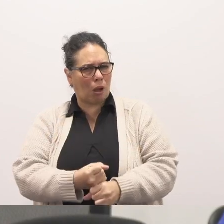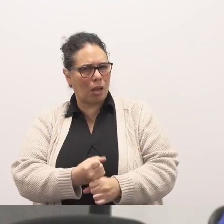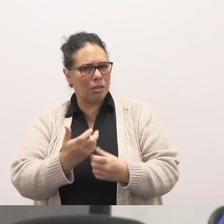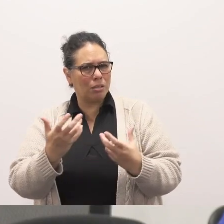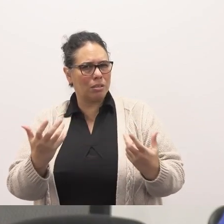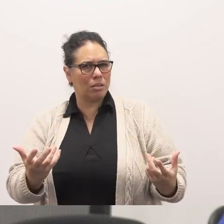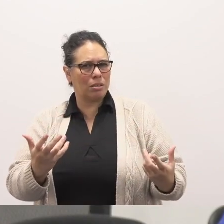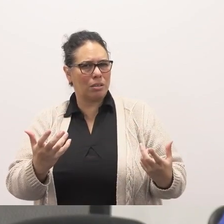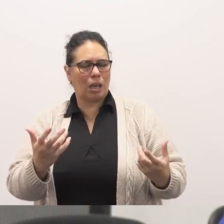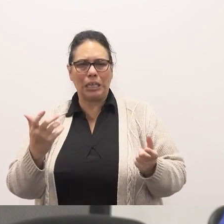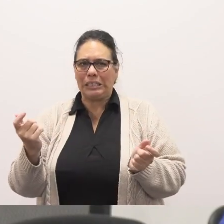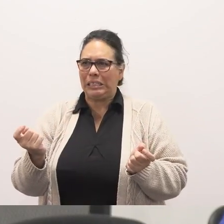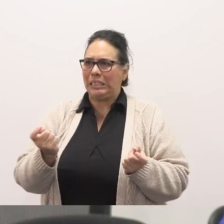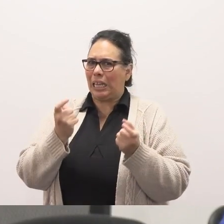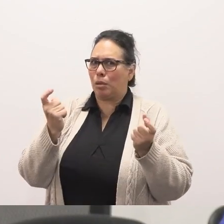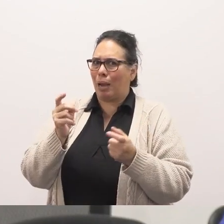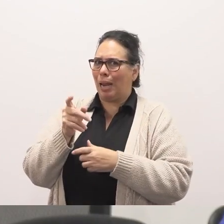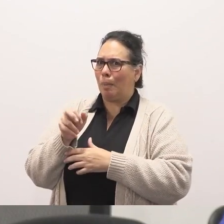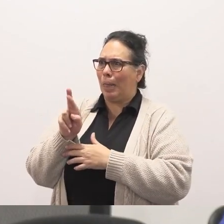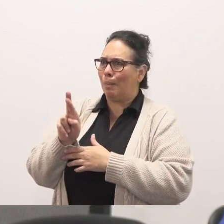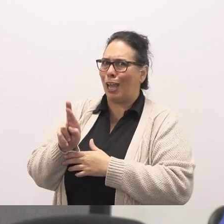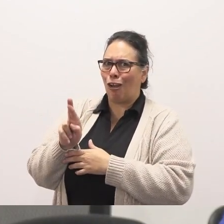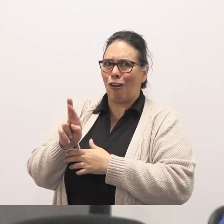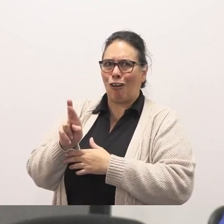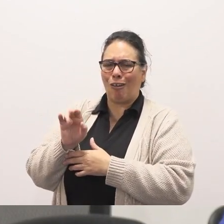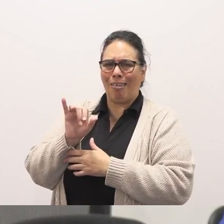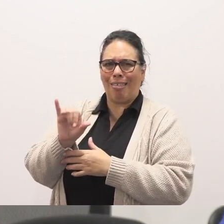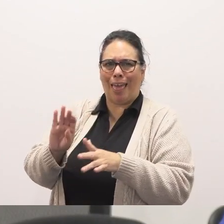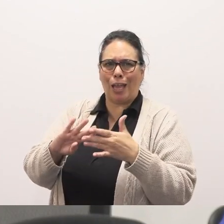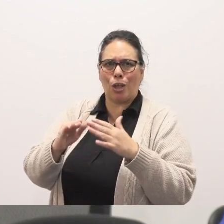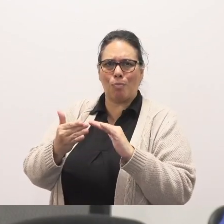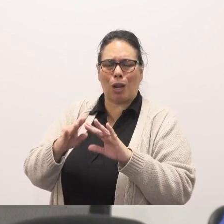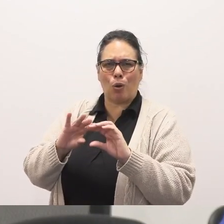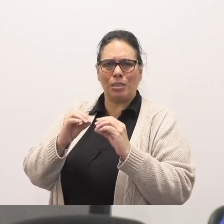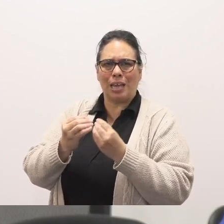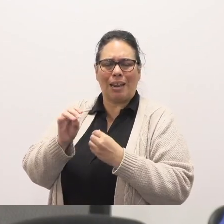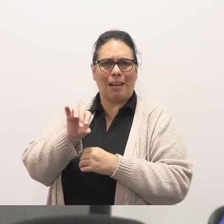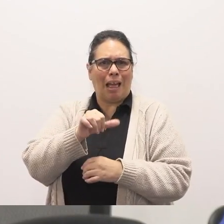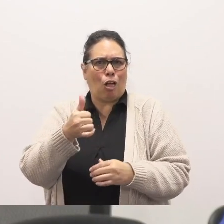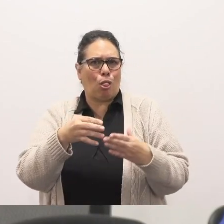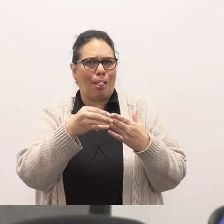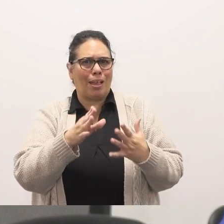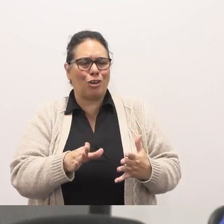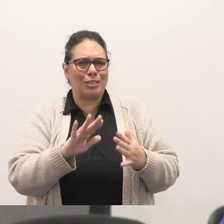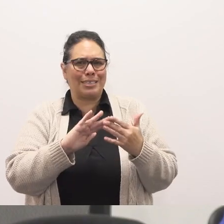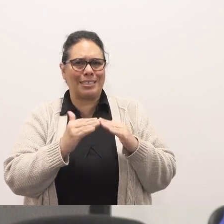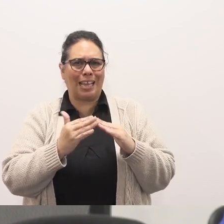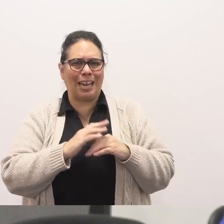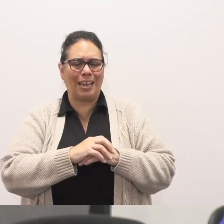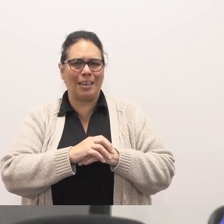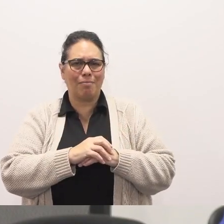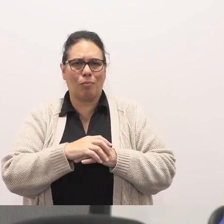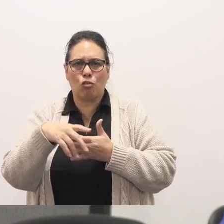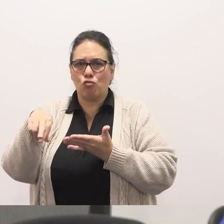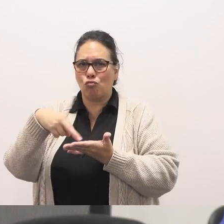one celebrated by Mayor Richardson and other civic and community leaders. While at Renaissance, we are working to rebuild